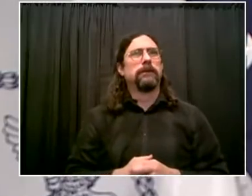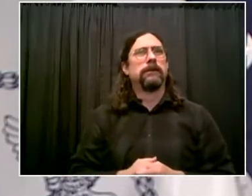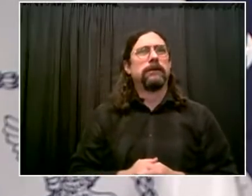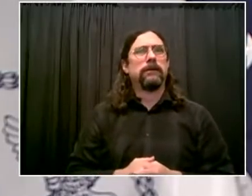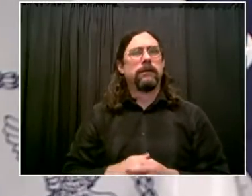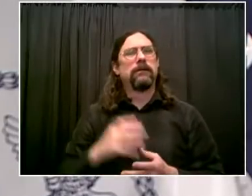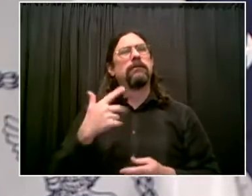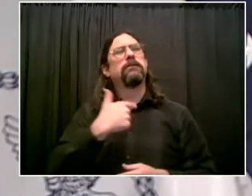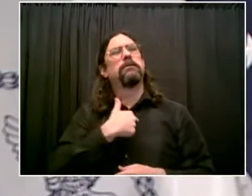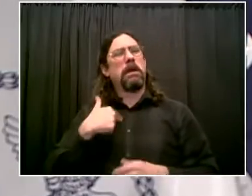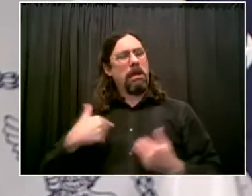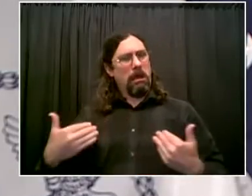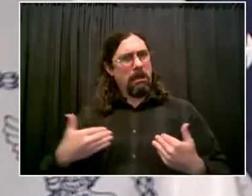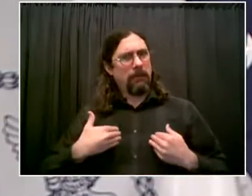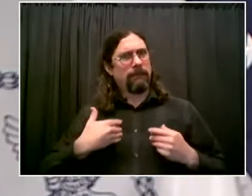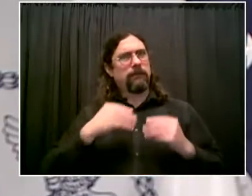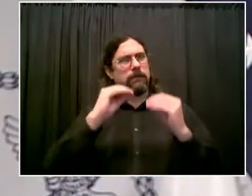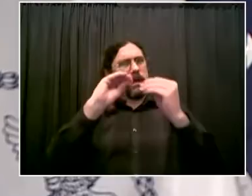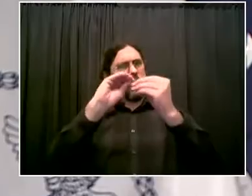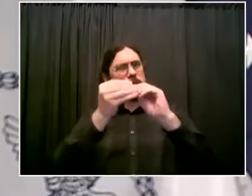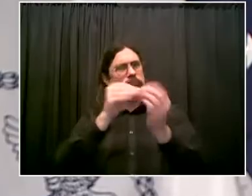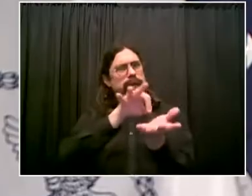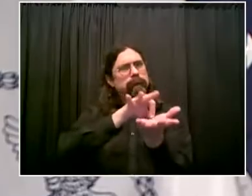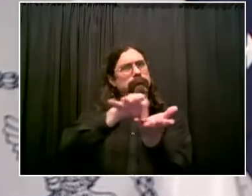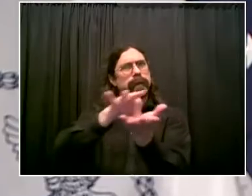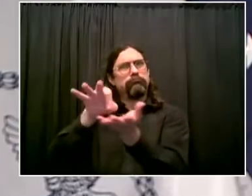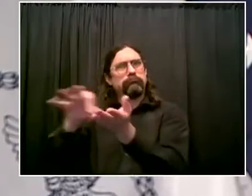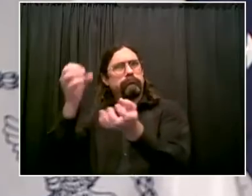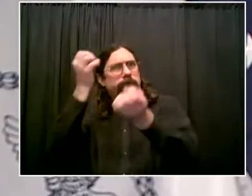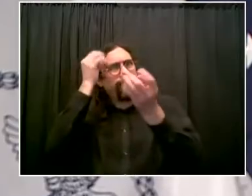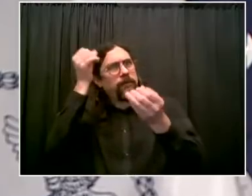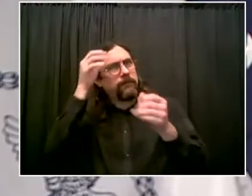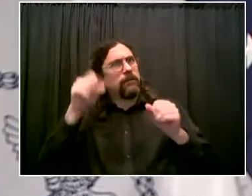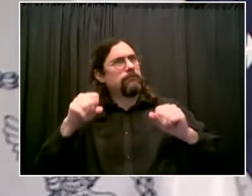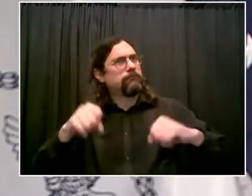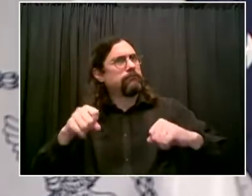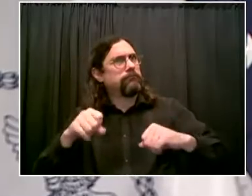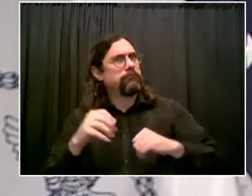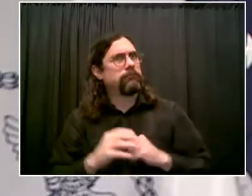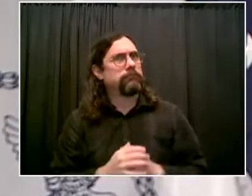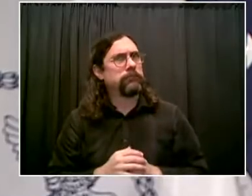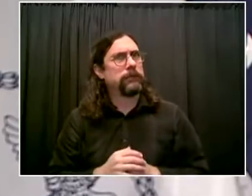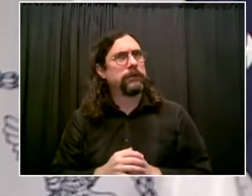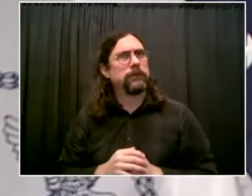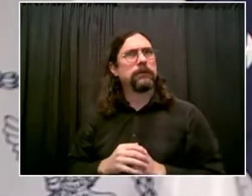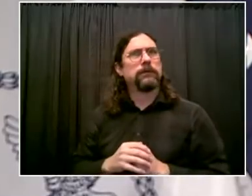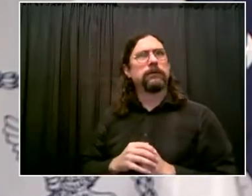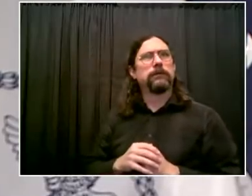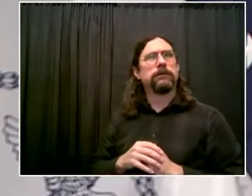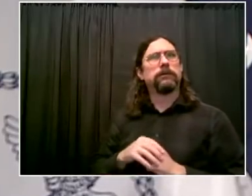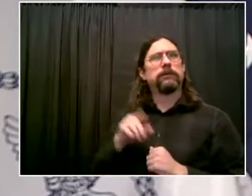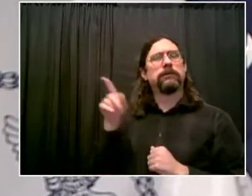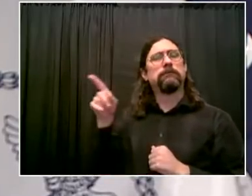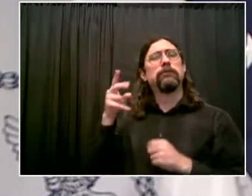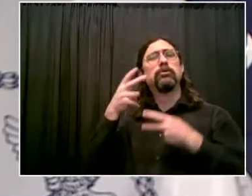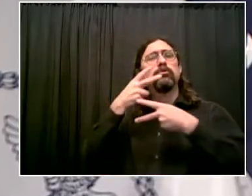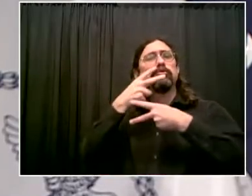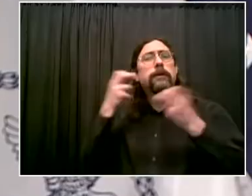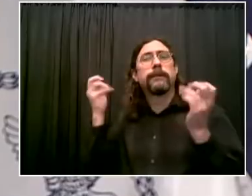HAVE PUT TOGETHER. I'VE SPOKEN TO POLICE LEERADSHIP ABOUT THESE PATTERNS WHERE WE SEE